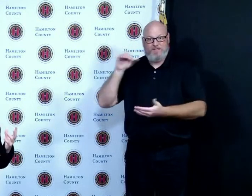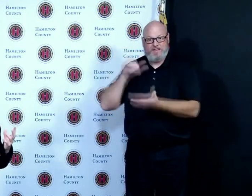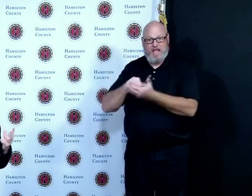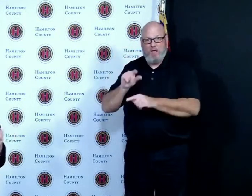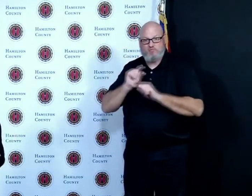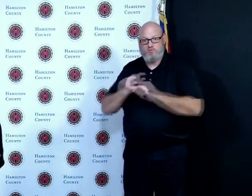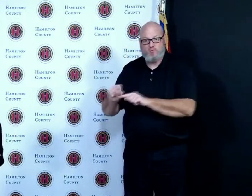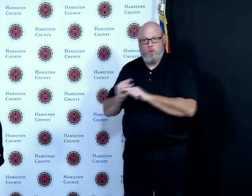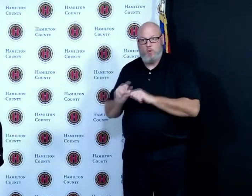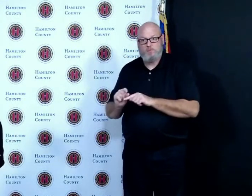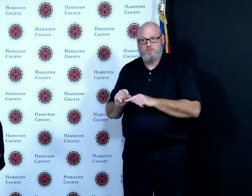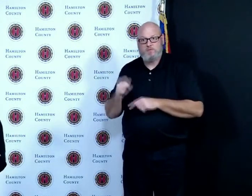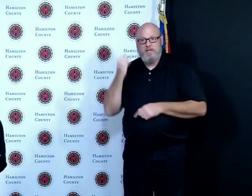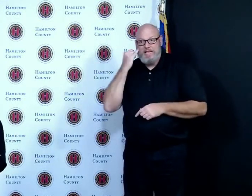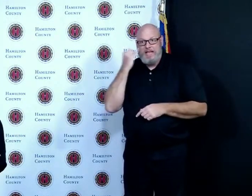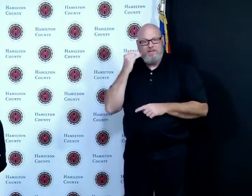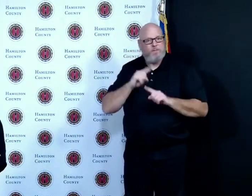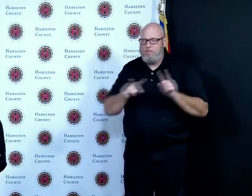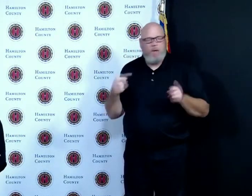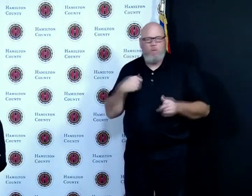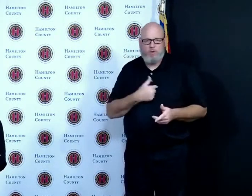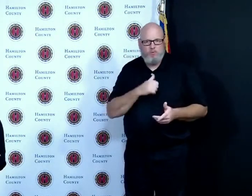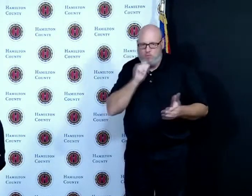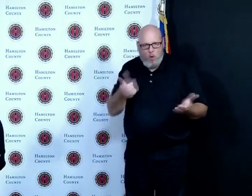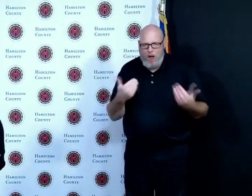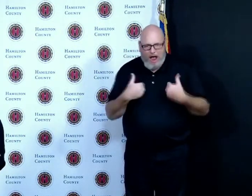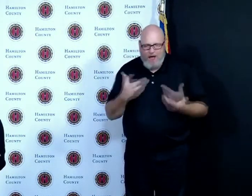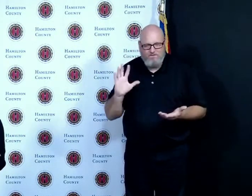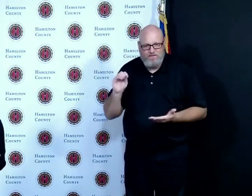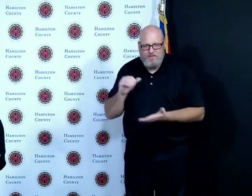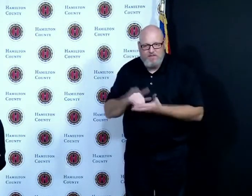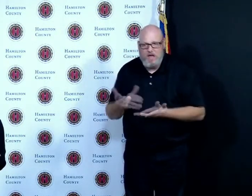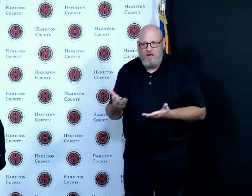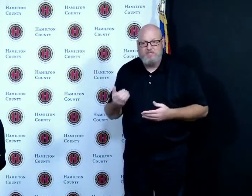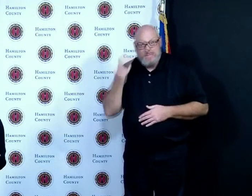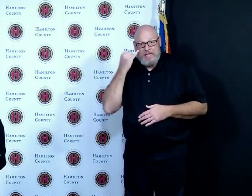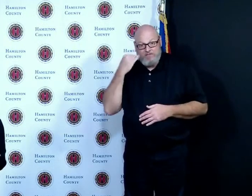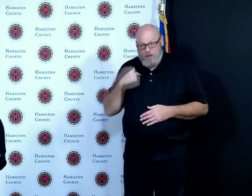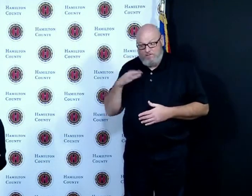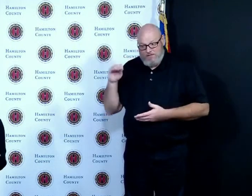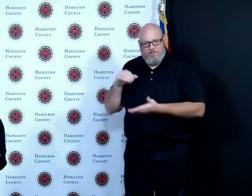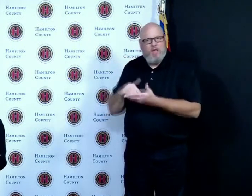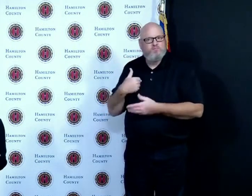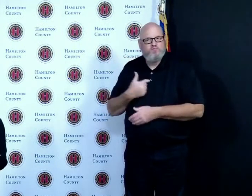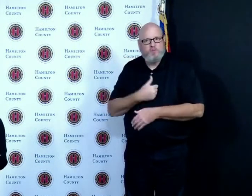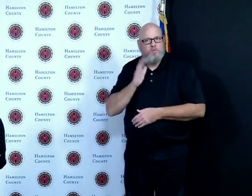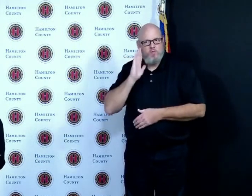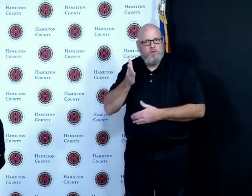and then you as an individual choose which ones you go to to get signed up Greg has said this I